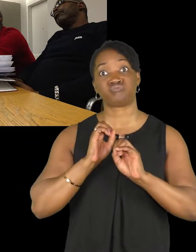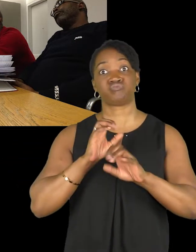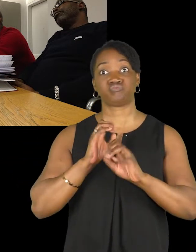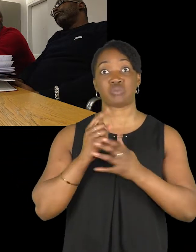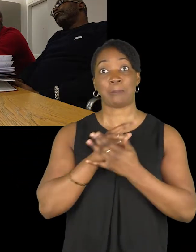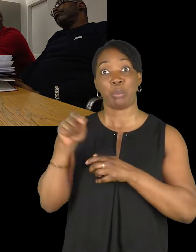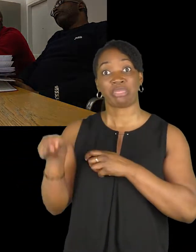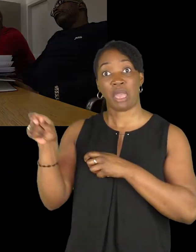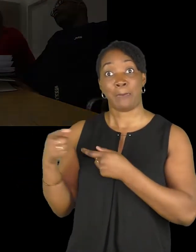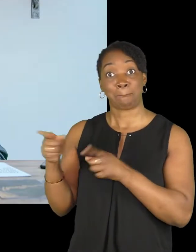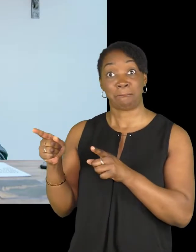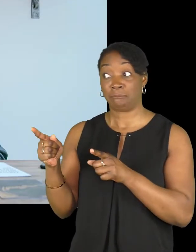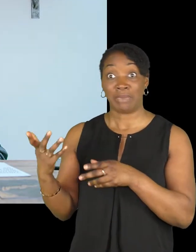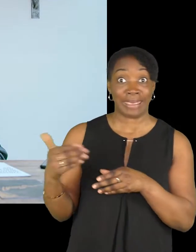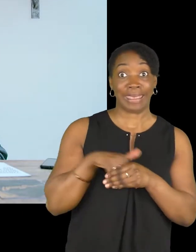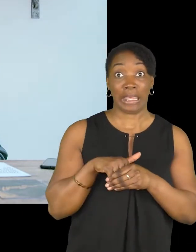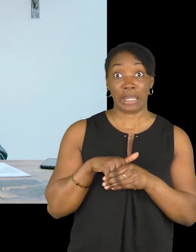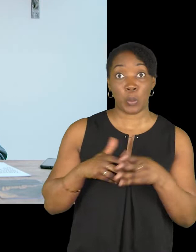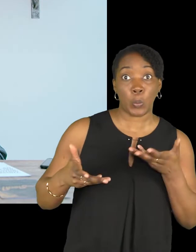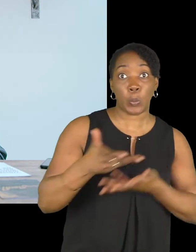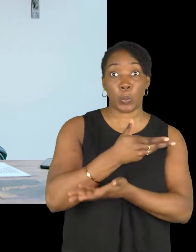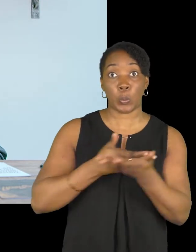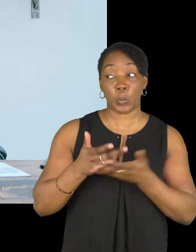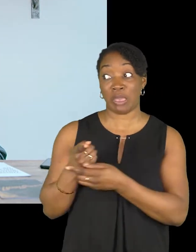that we were speaking about in terms of this kind of Black Arts Movement came to that session